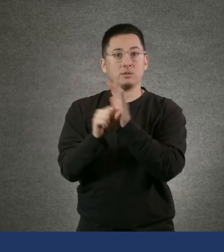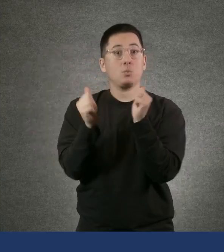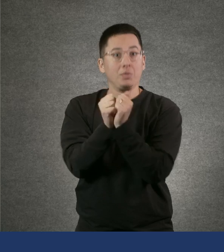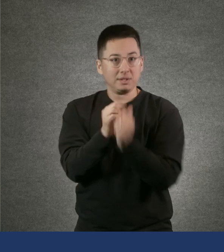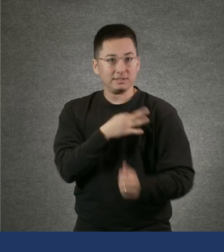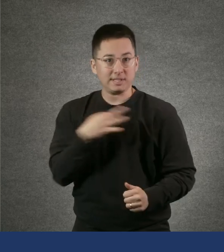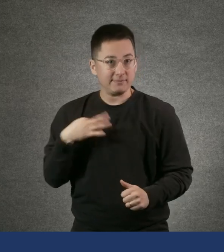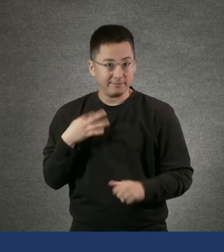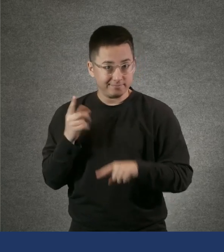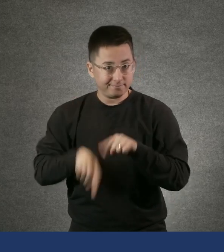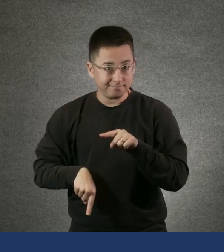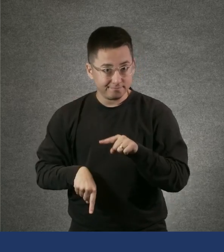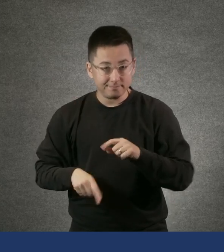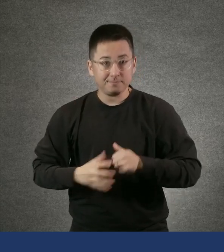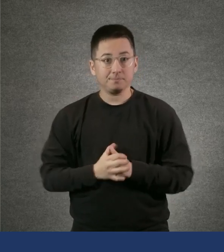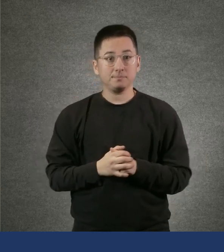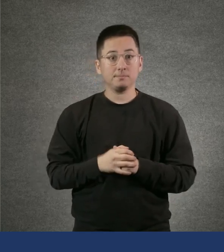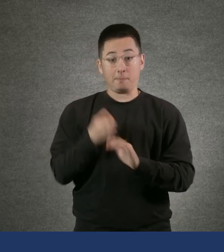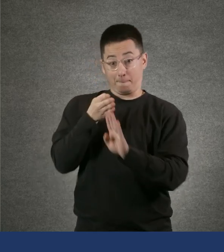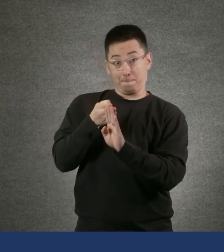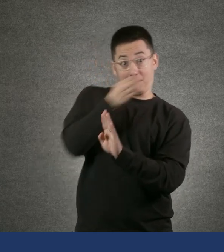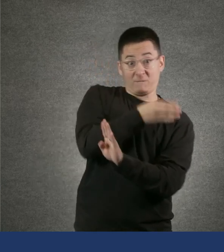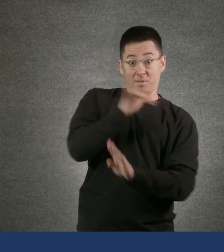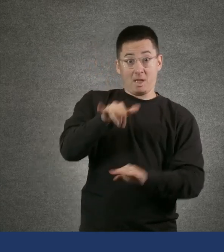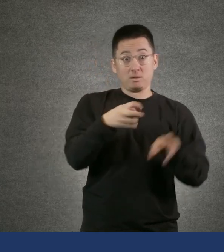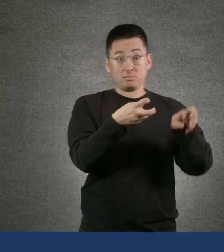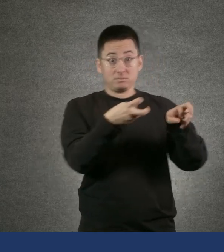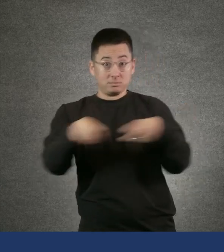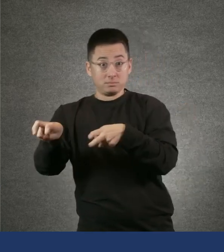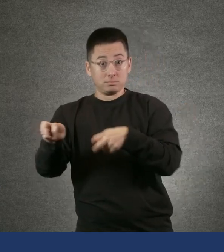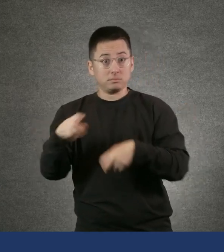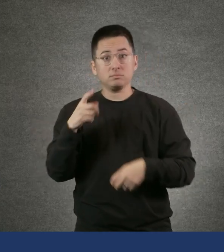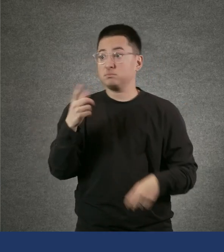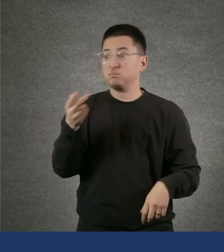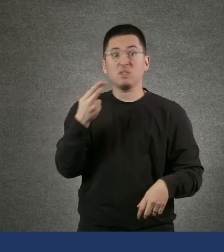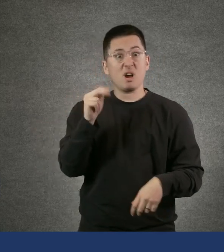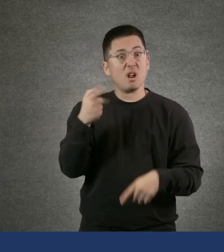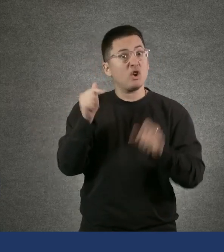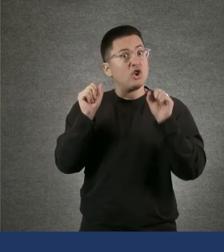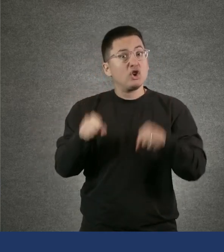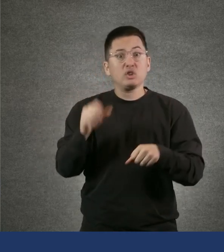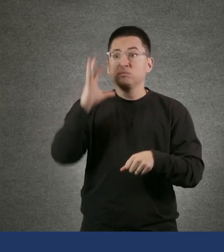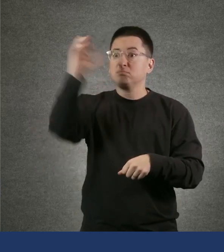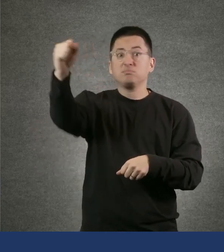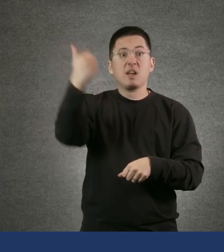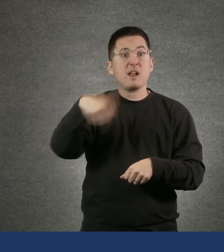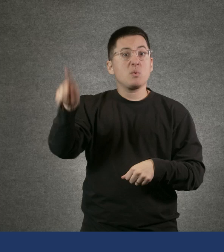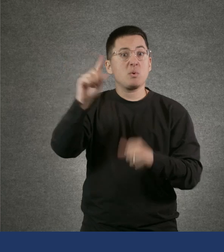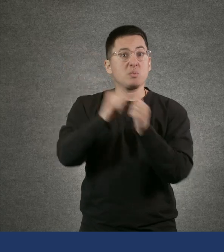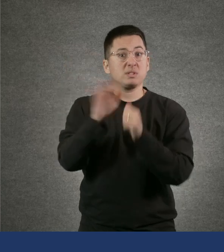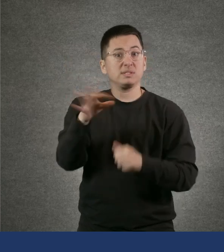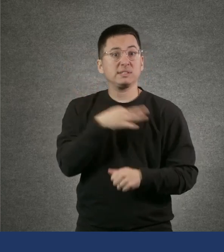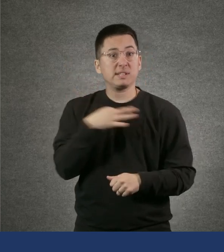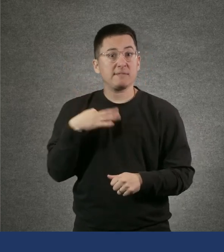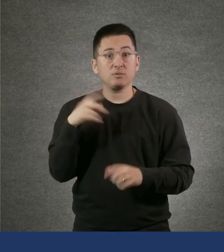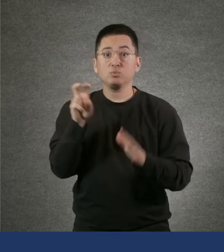with her when she traveled, and she was free to travel with staff, with or without her family. We always paid for her.